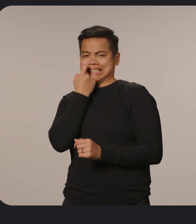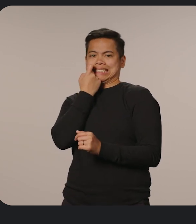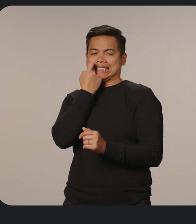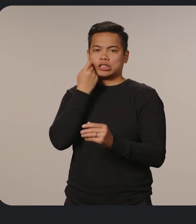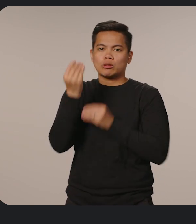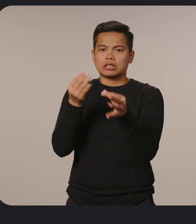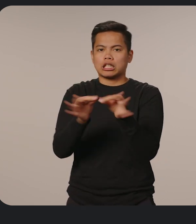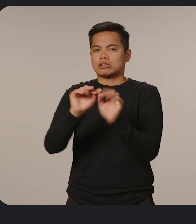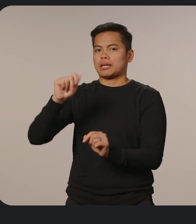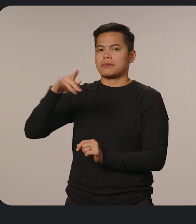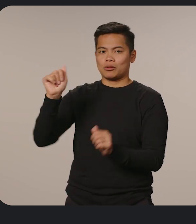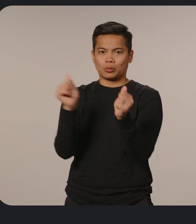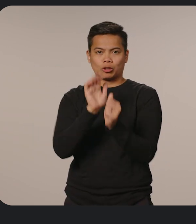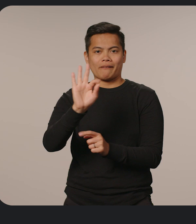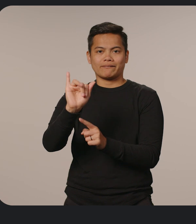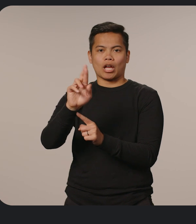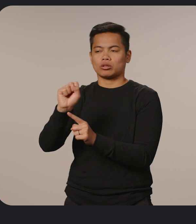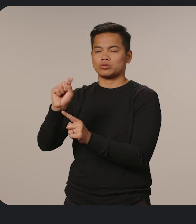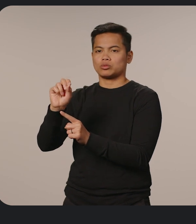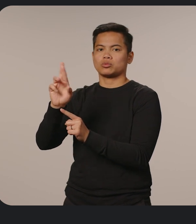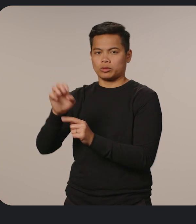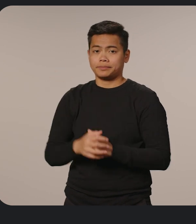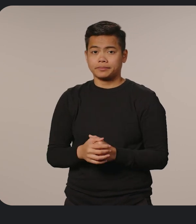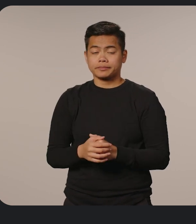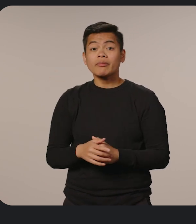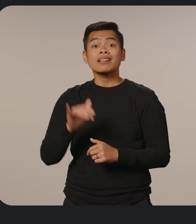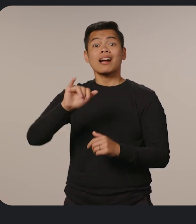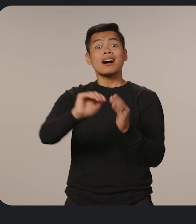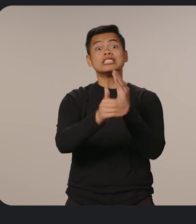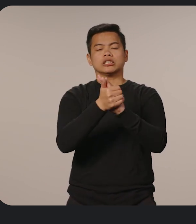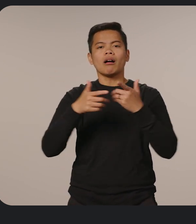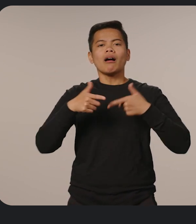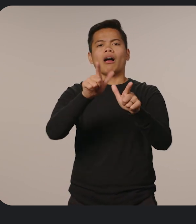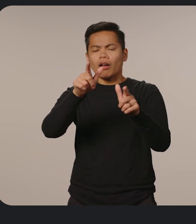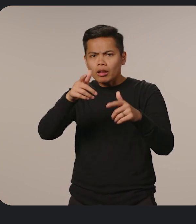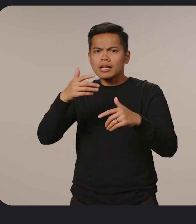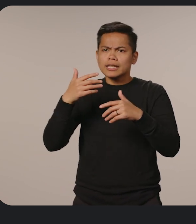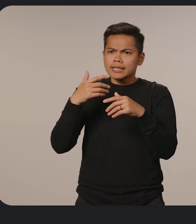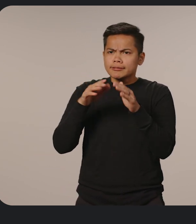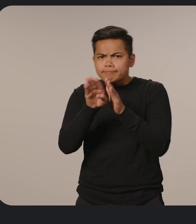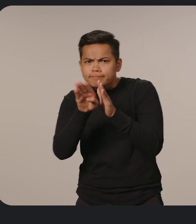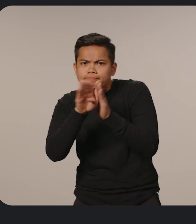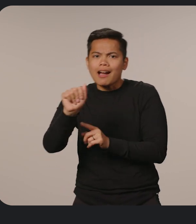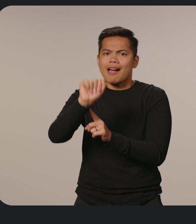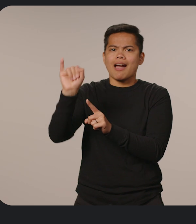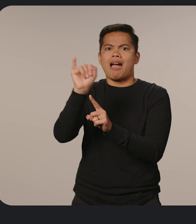language apis which are fiso instance this extension lets you add generative